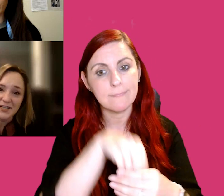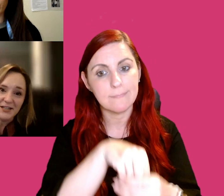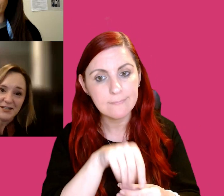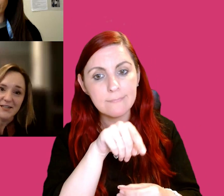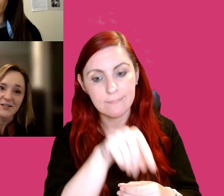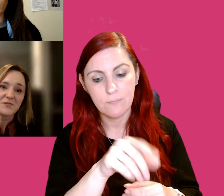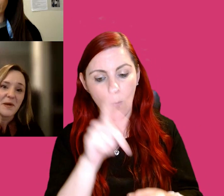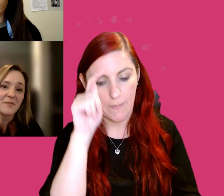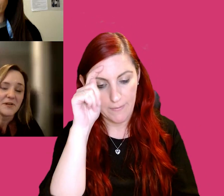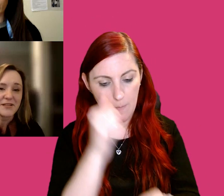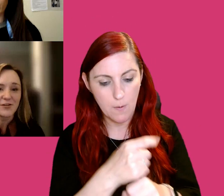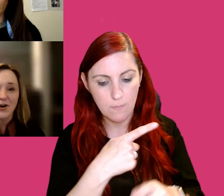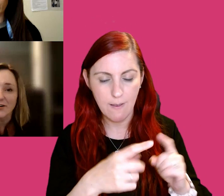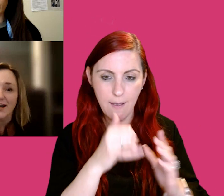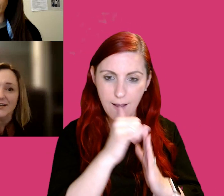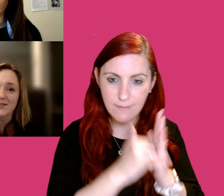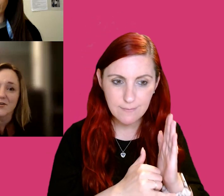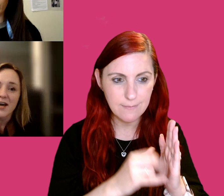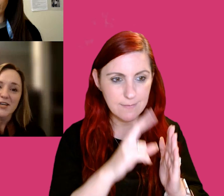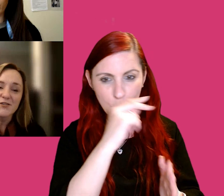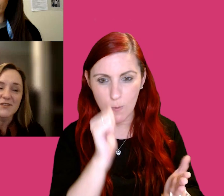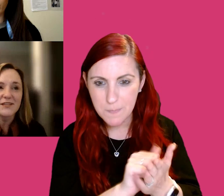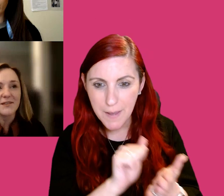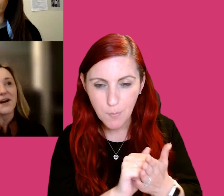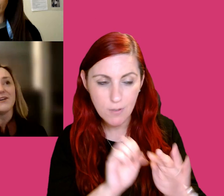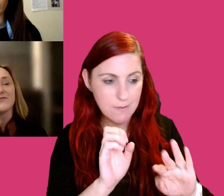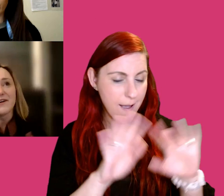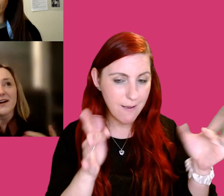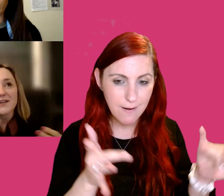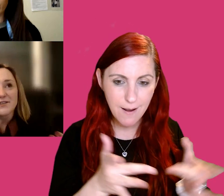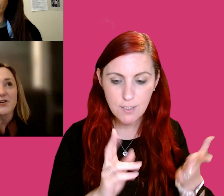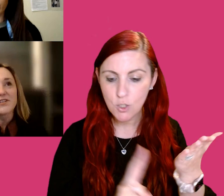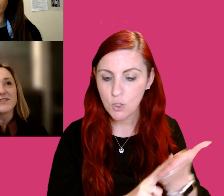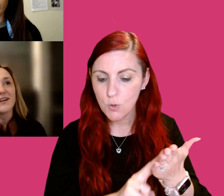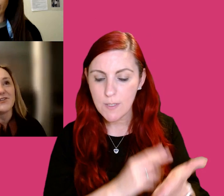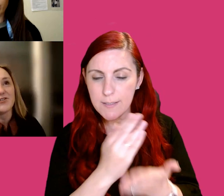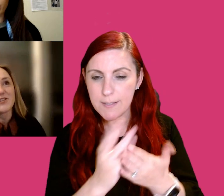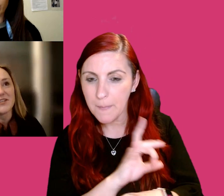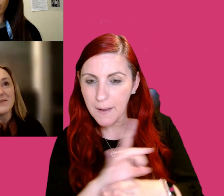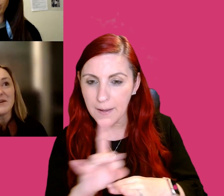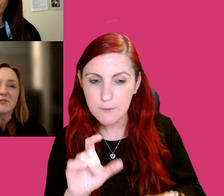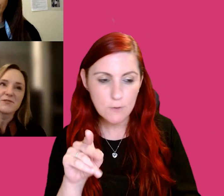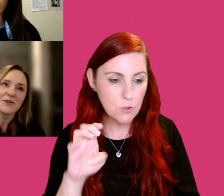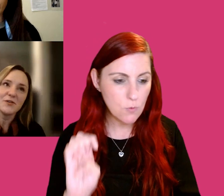articles and newspapers or online so using some kind of sources that are not typical because when